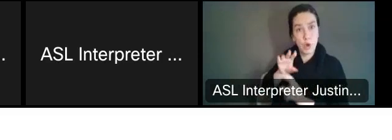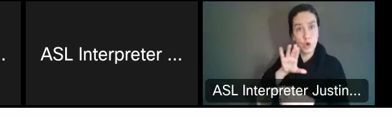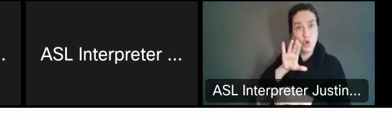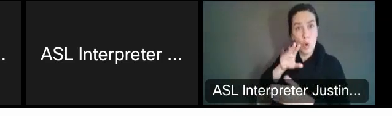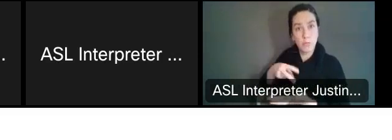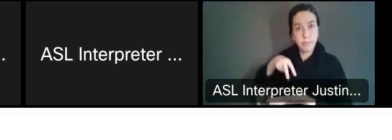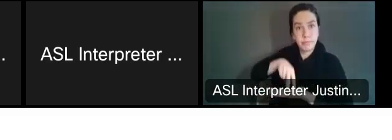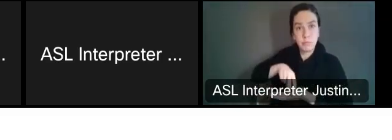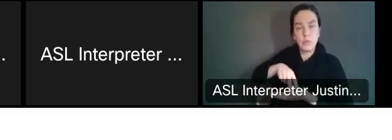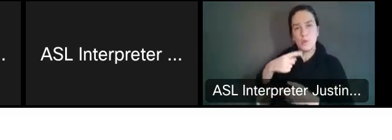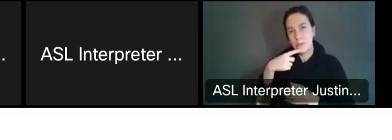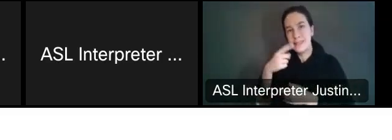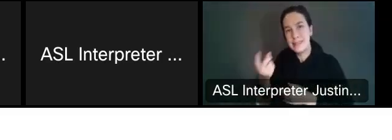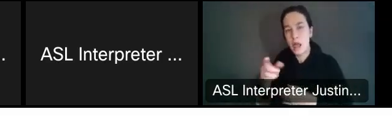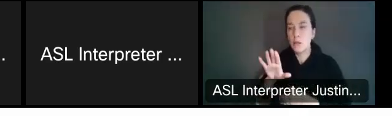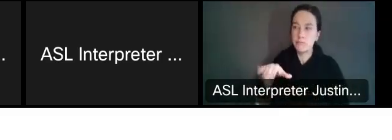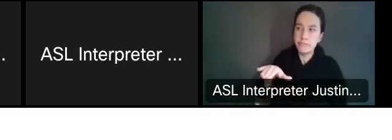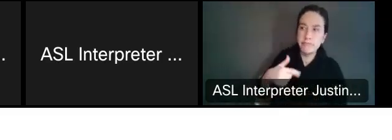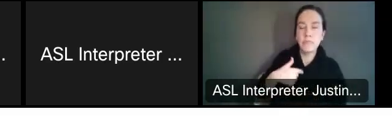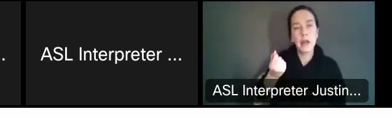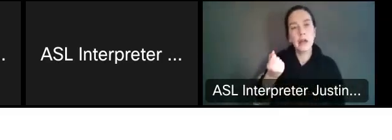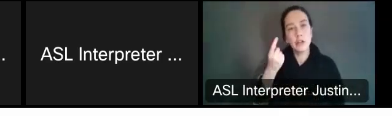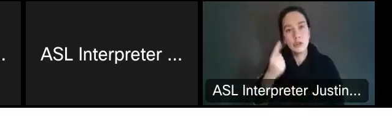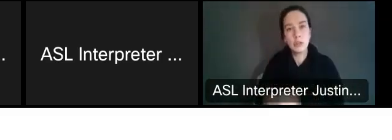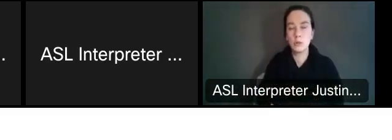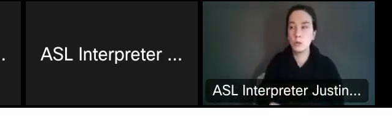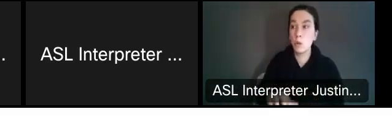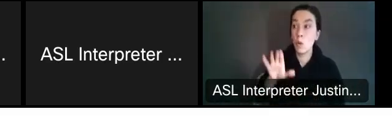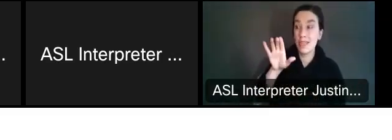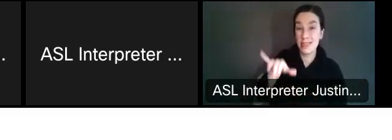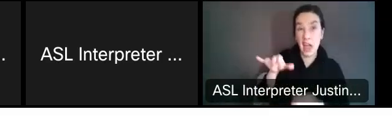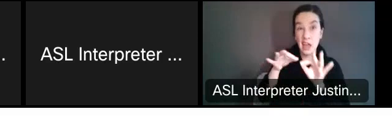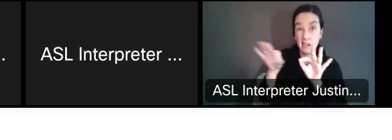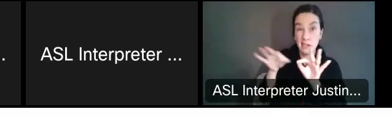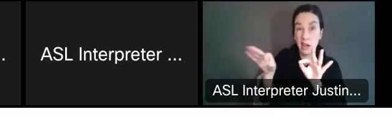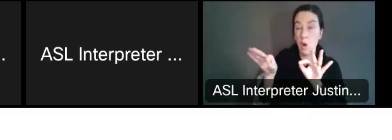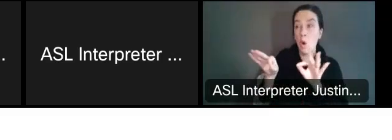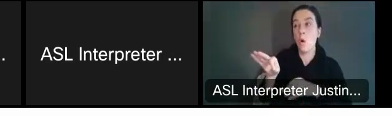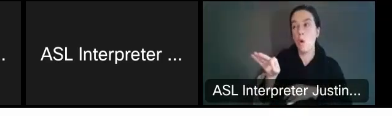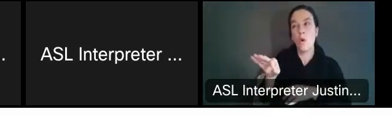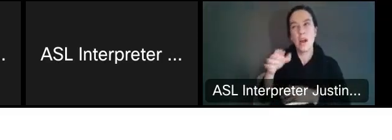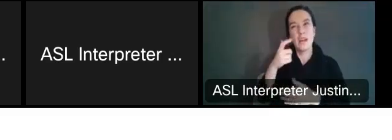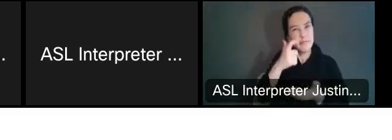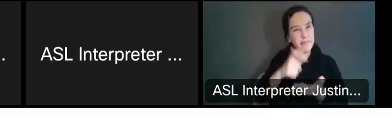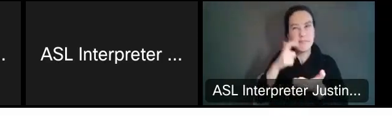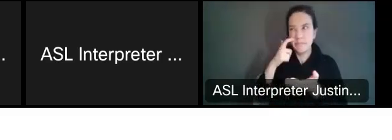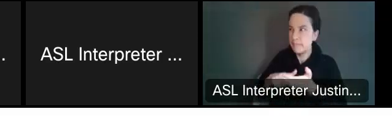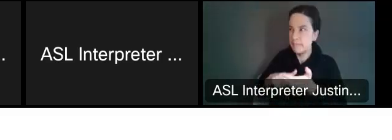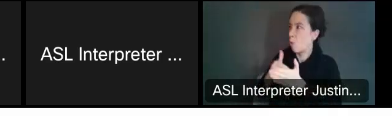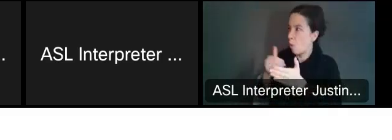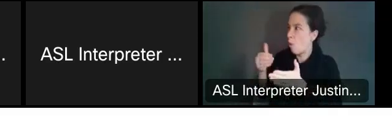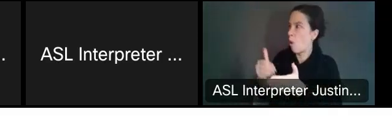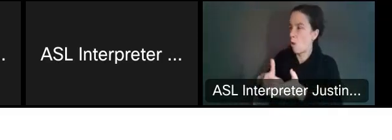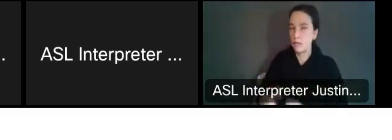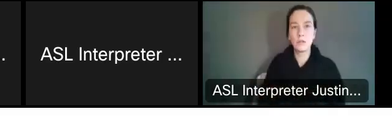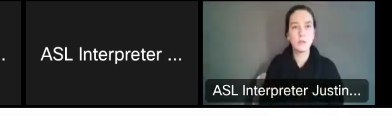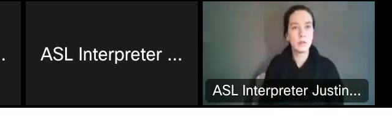Or, by saying, that claim has been circulating a lot, or this sounds like something. That's an important concern to, you.